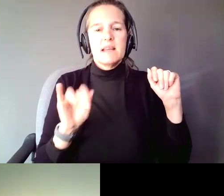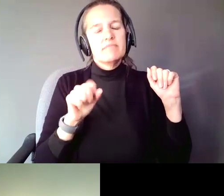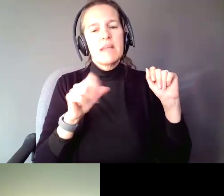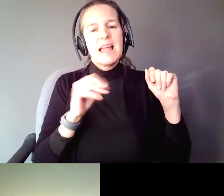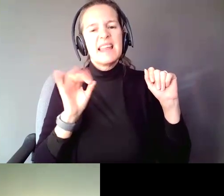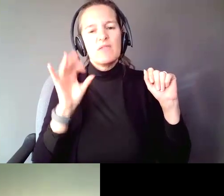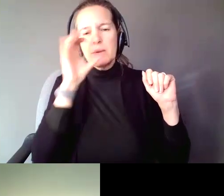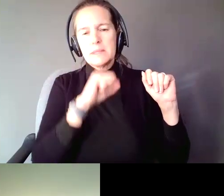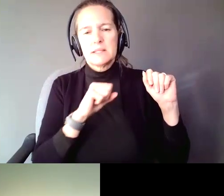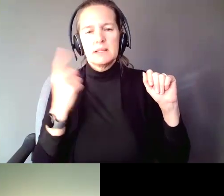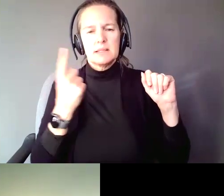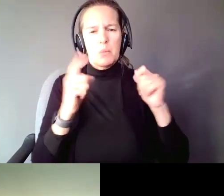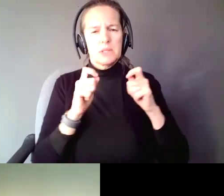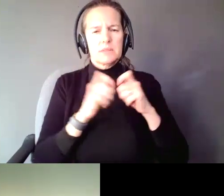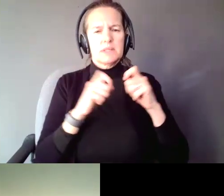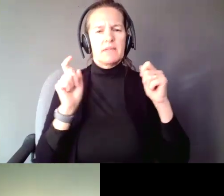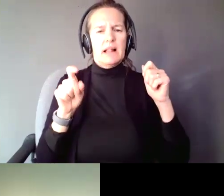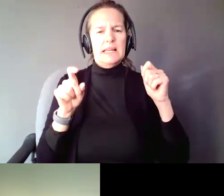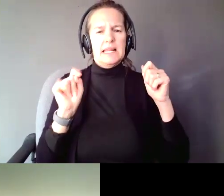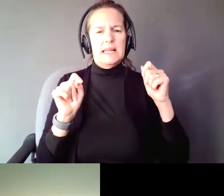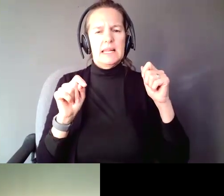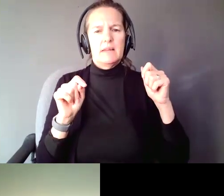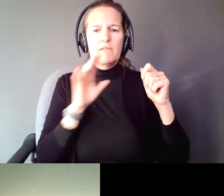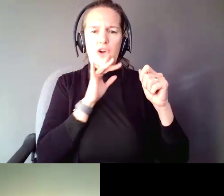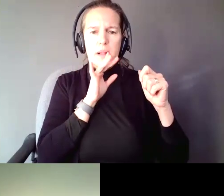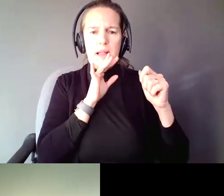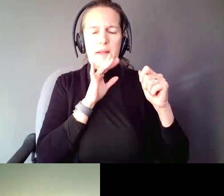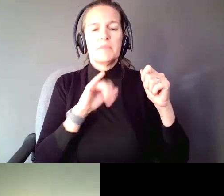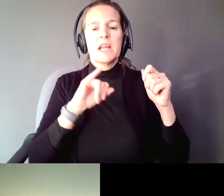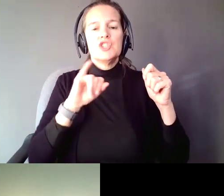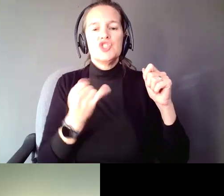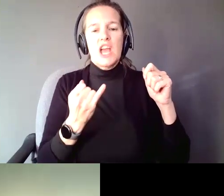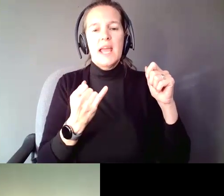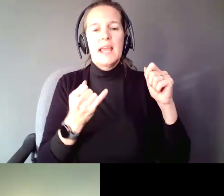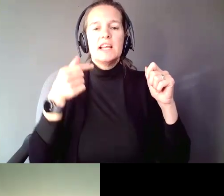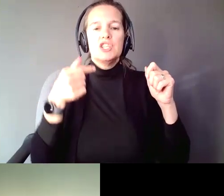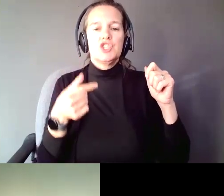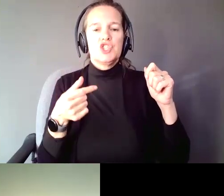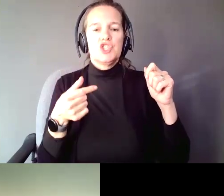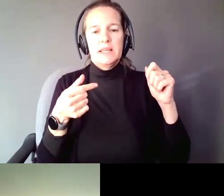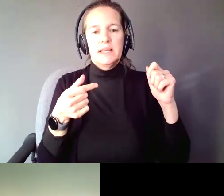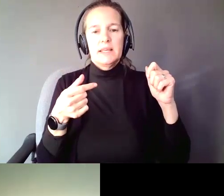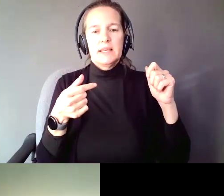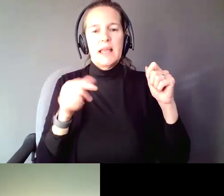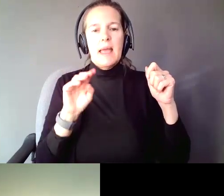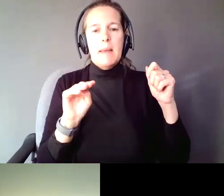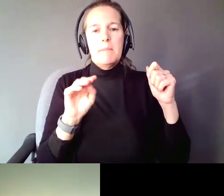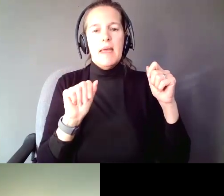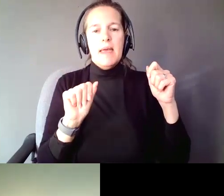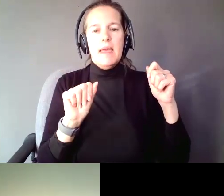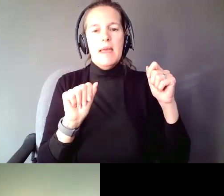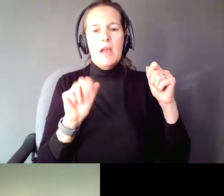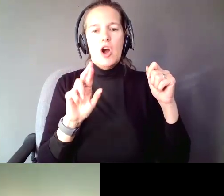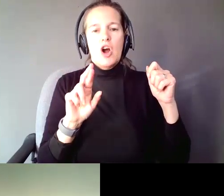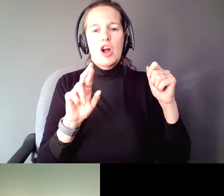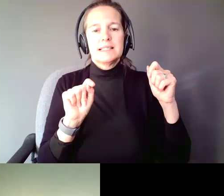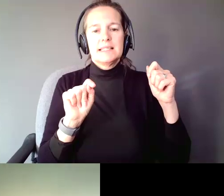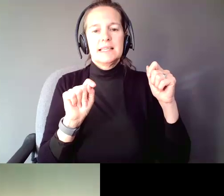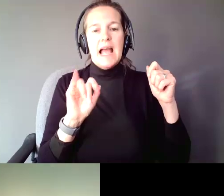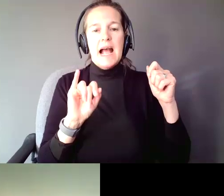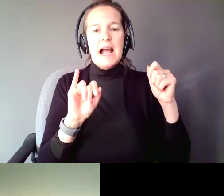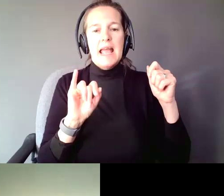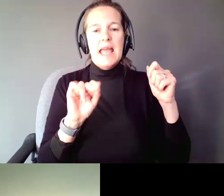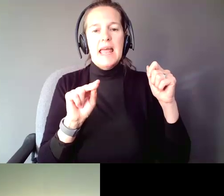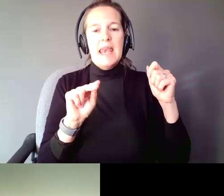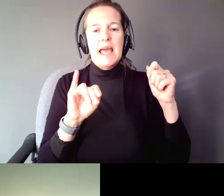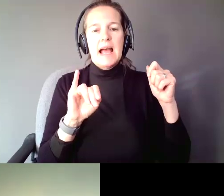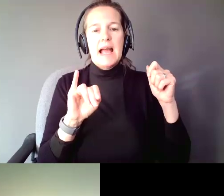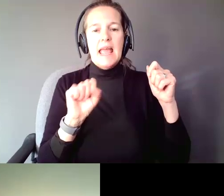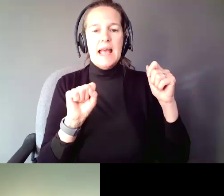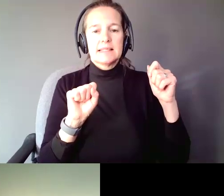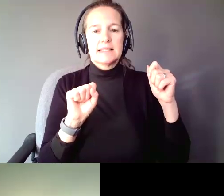somebody needed it verbally J G M A R T I N I S, so, that is jgmartinisllc@gmail.com.